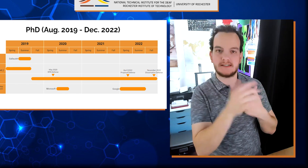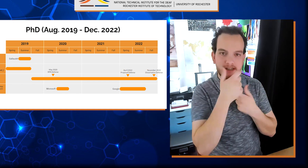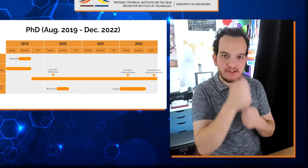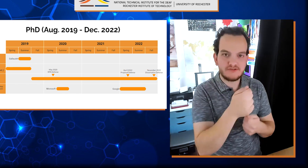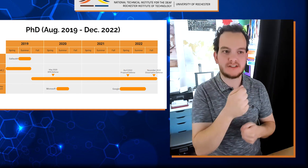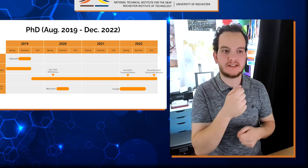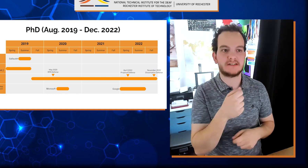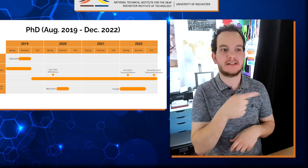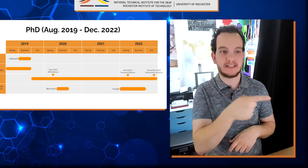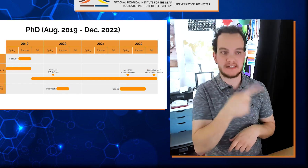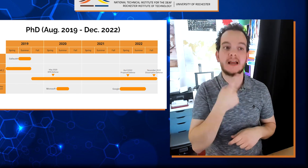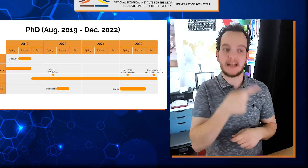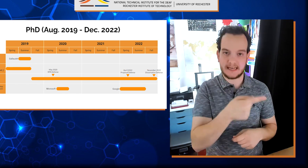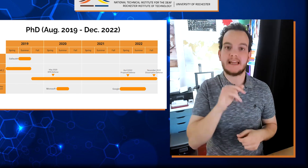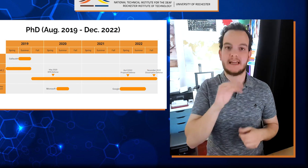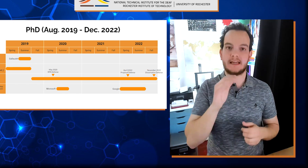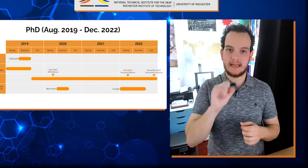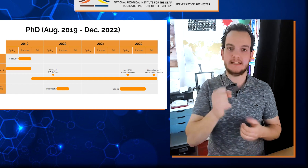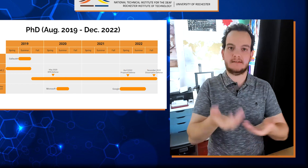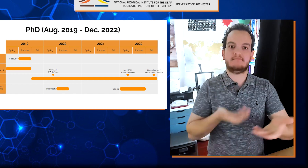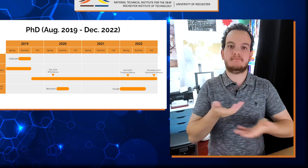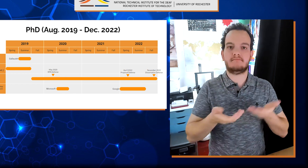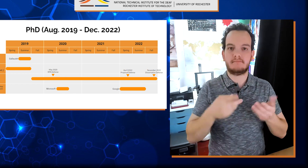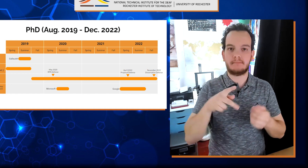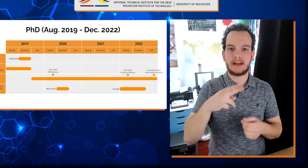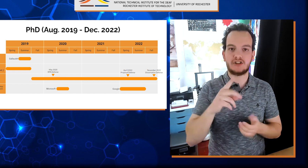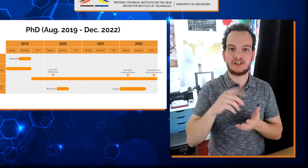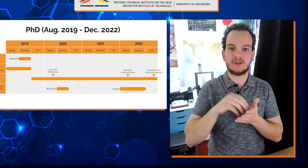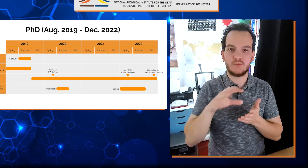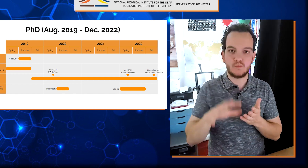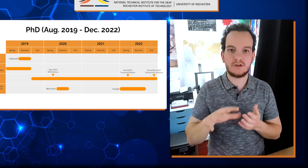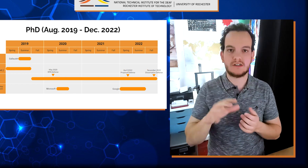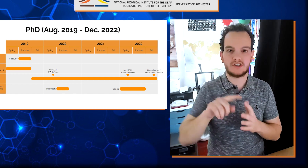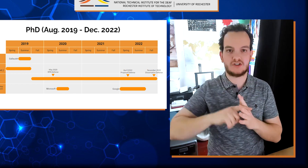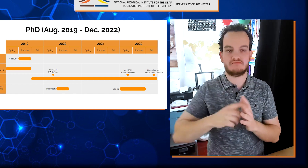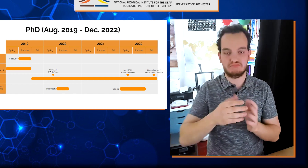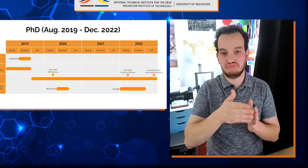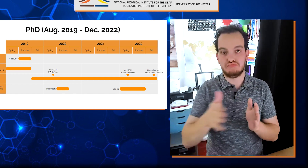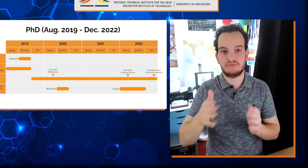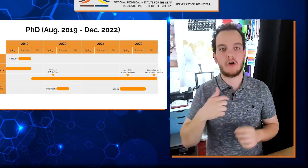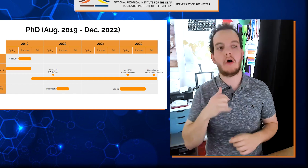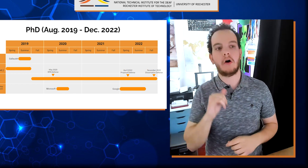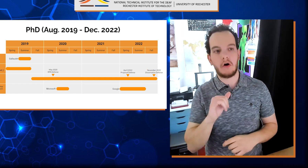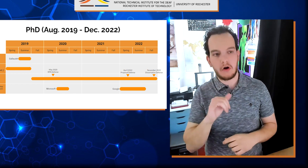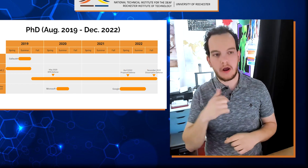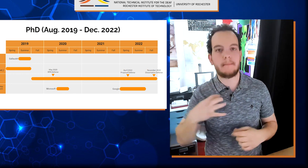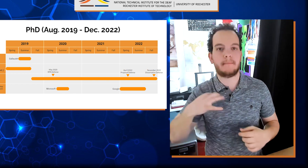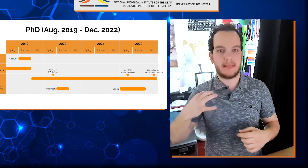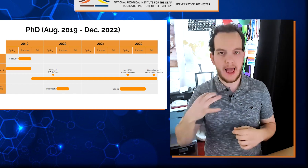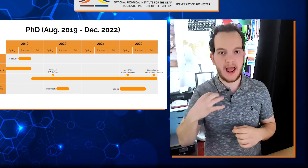and that fit with his interests very well. He also let me know that he was starting to work with Ph.D. students